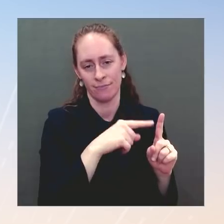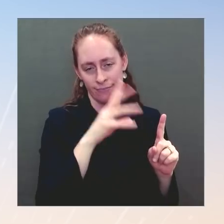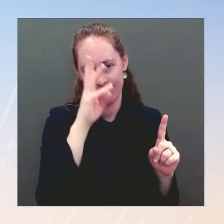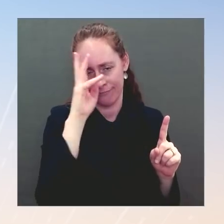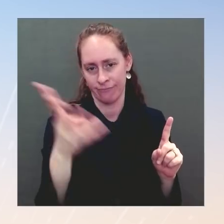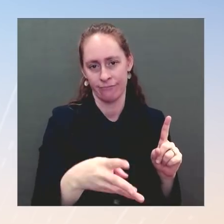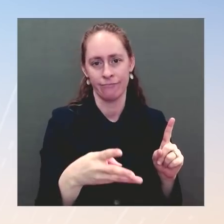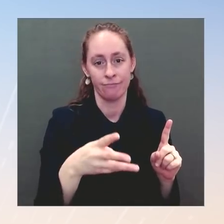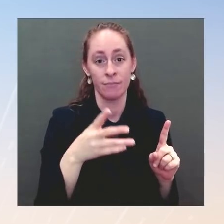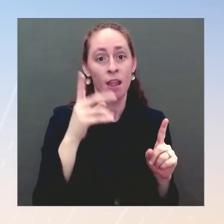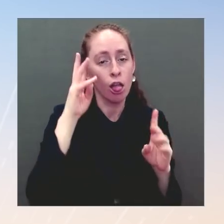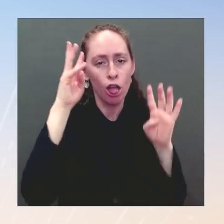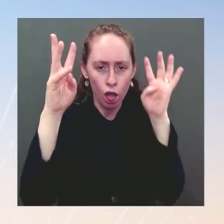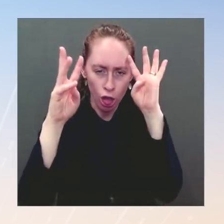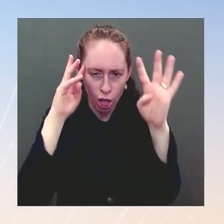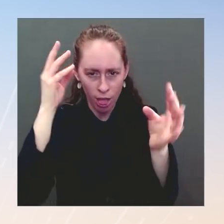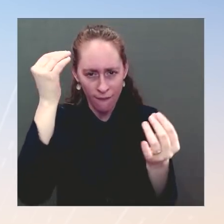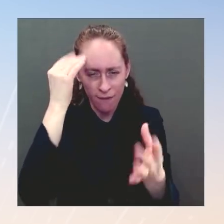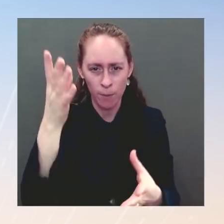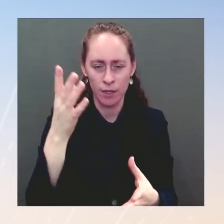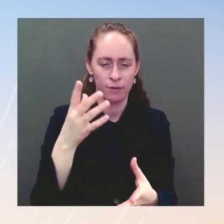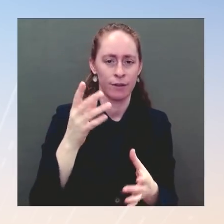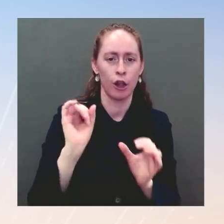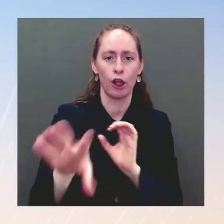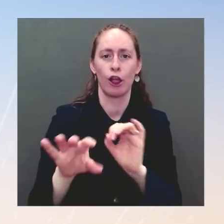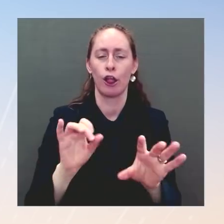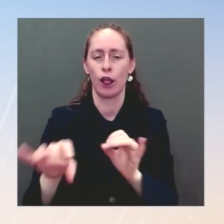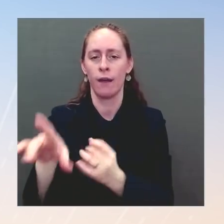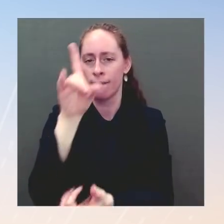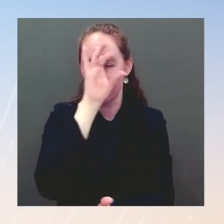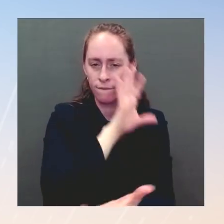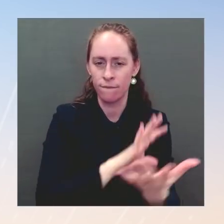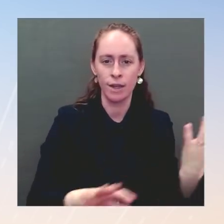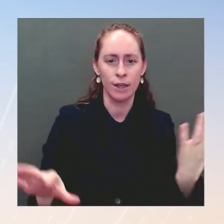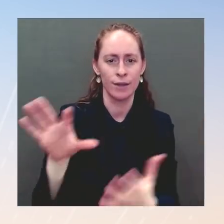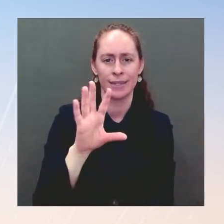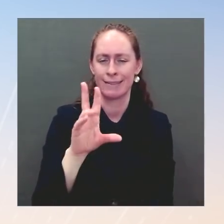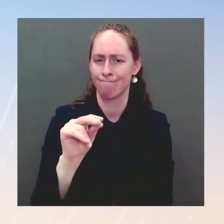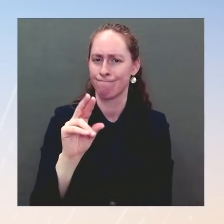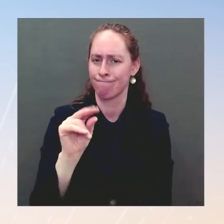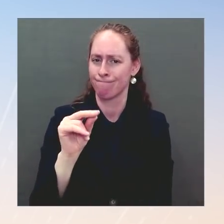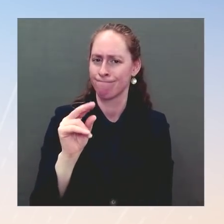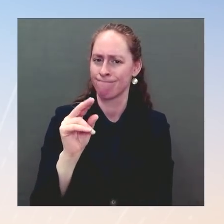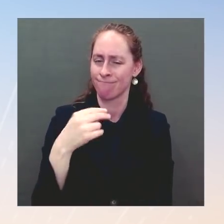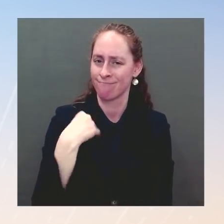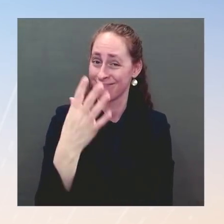about what the actual status is on the ground. The Press: And Americans, they just experienced their most expensive Thanksgiving.